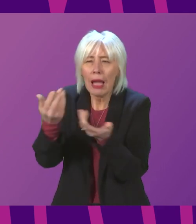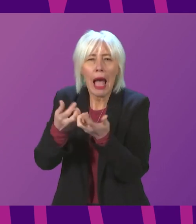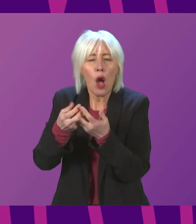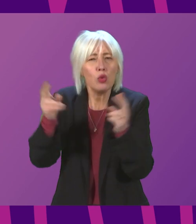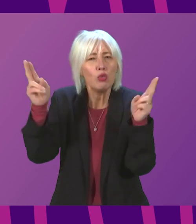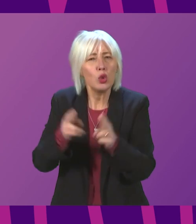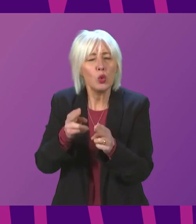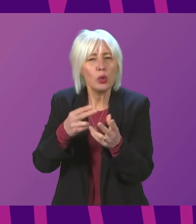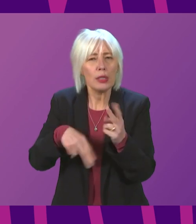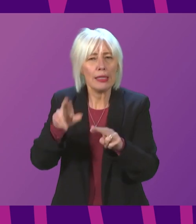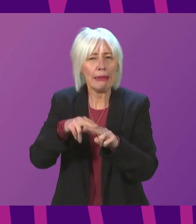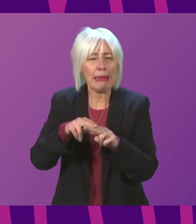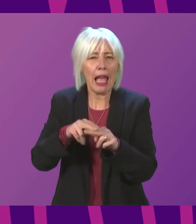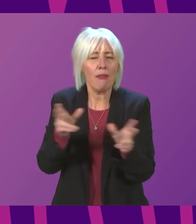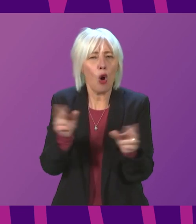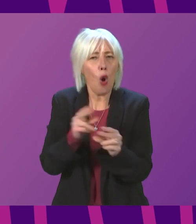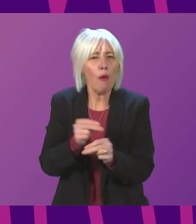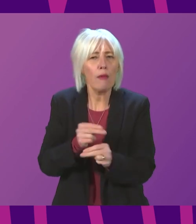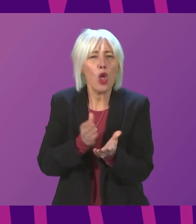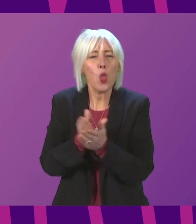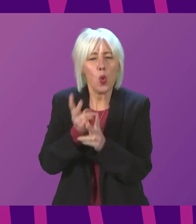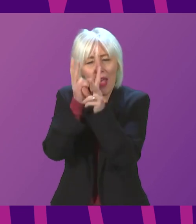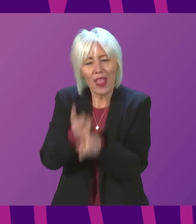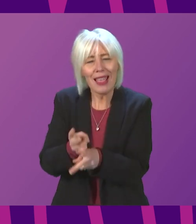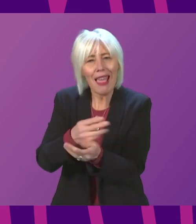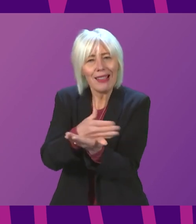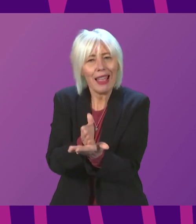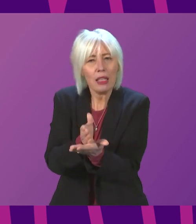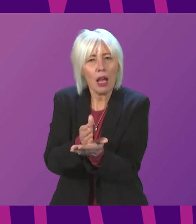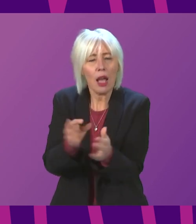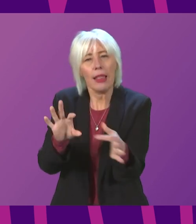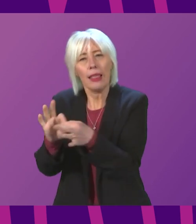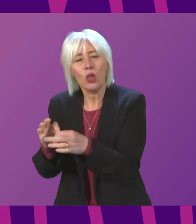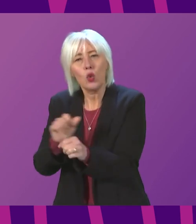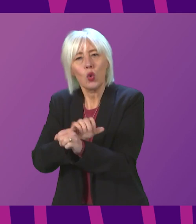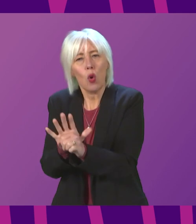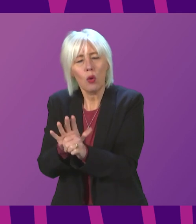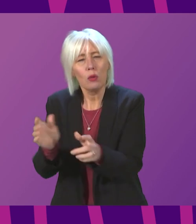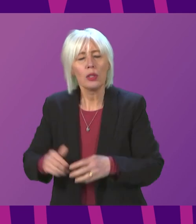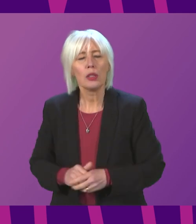across the care sector that are due to Covid?